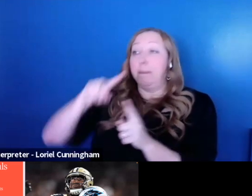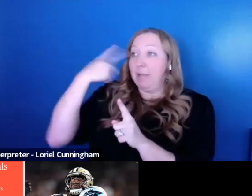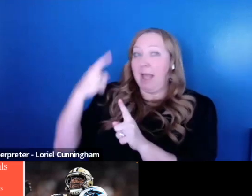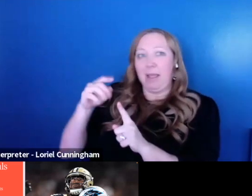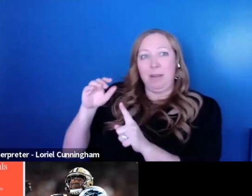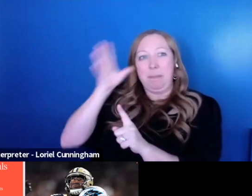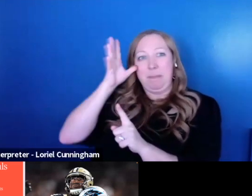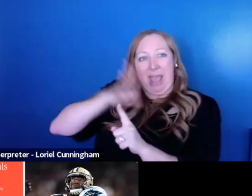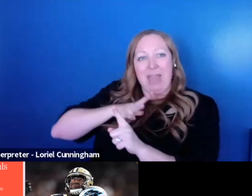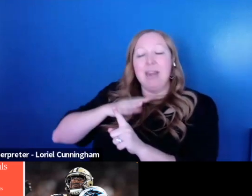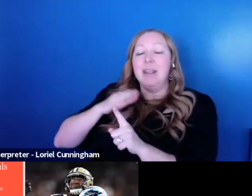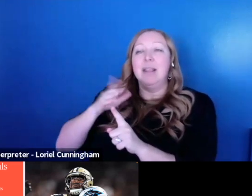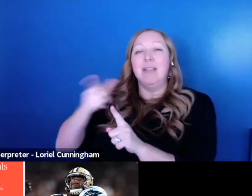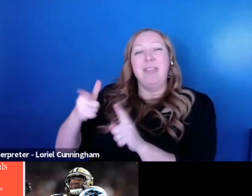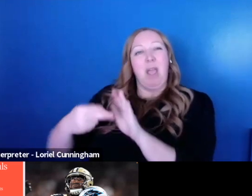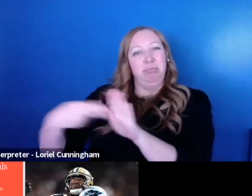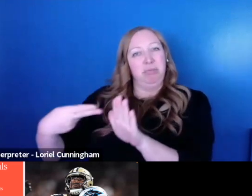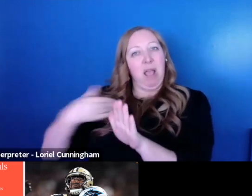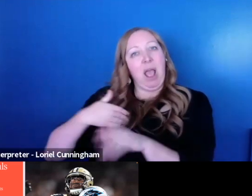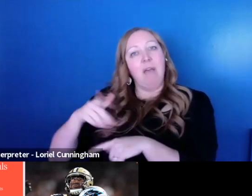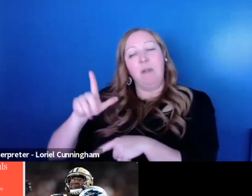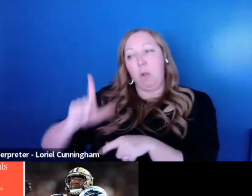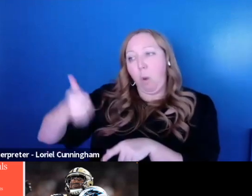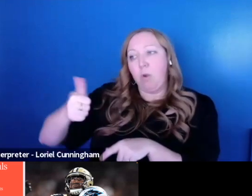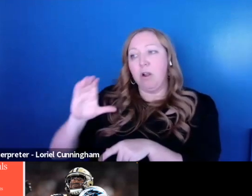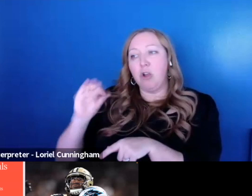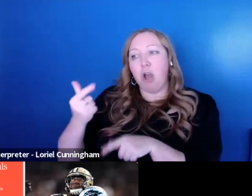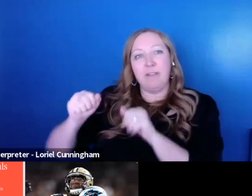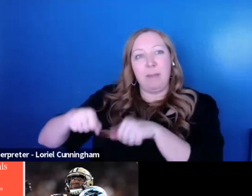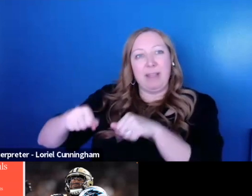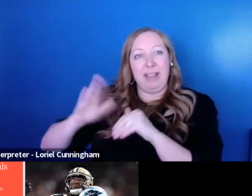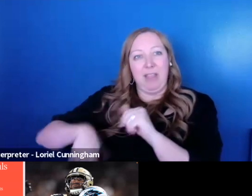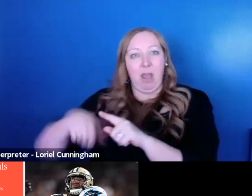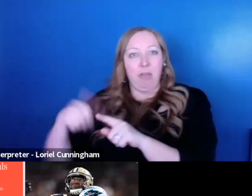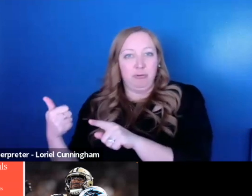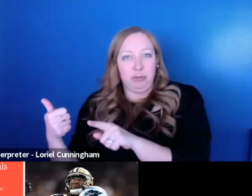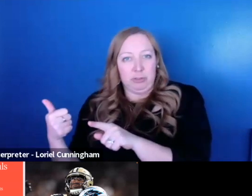ability than most others. And because they have a lower cognitive ability, they also needed to score lower on these